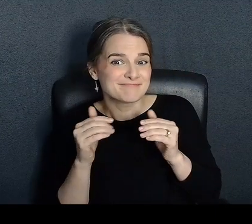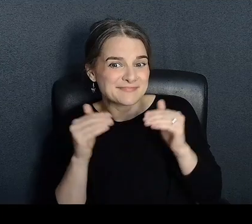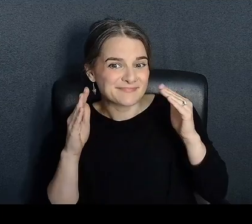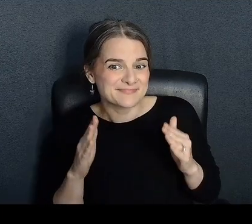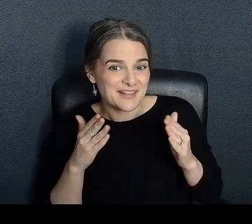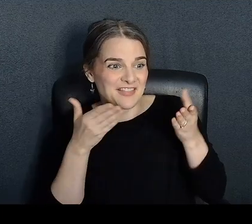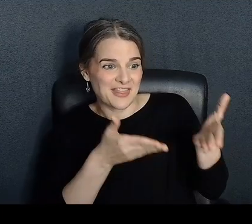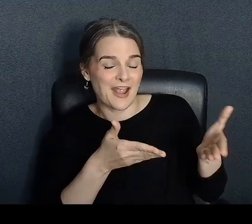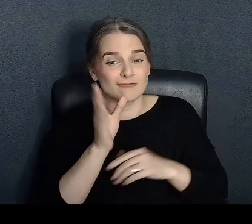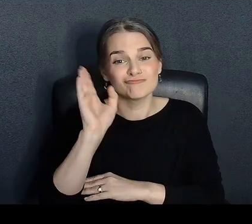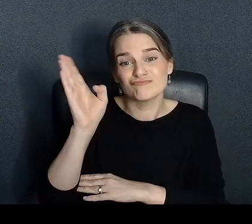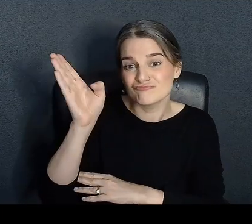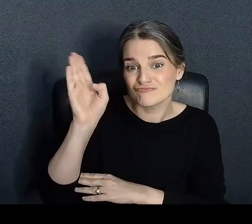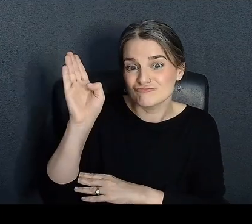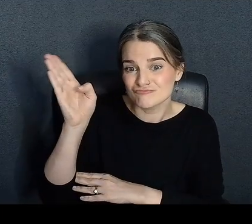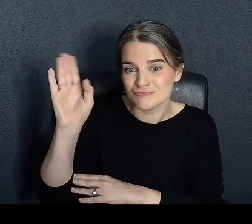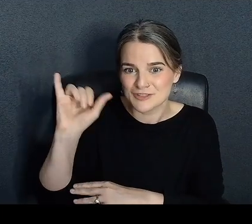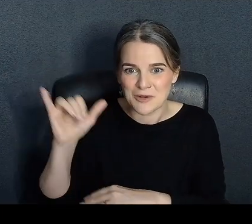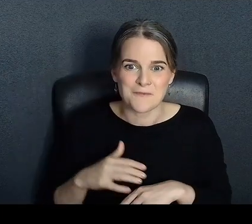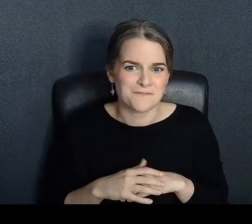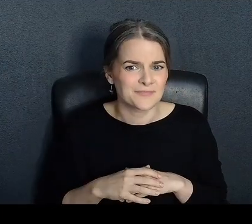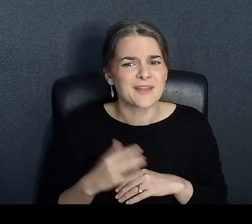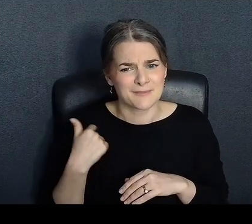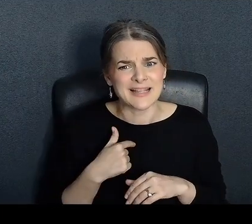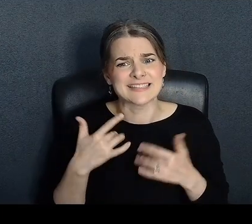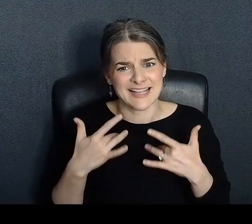We do a lot of presentations with those groups.